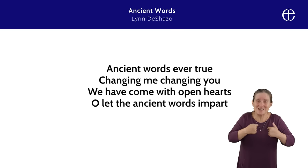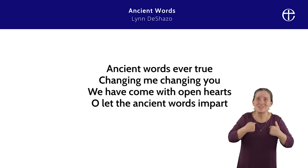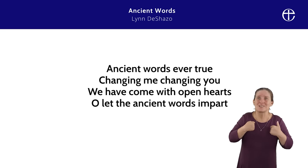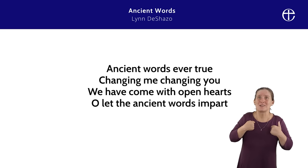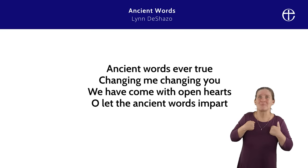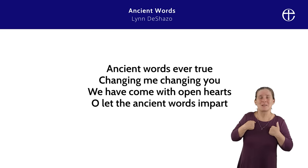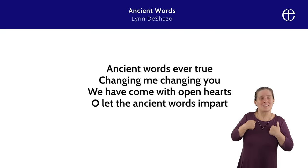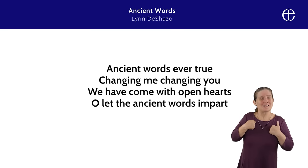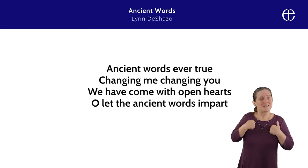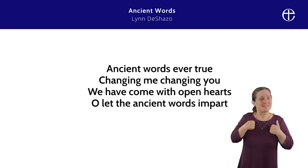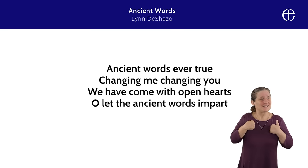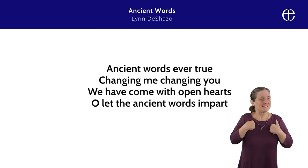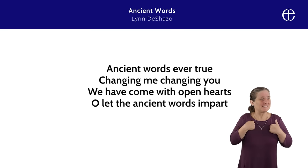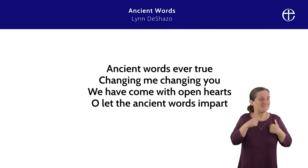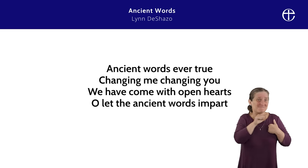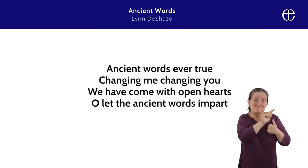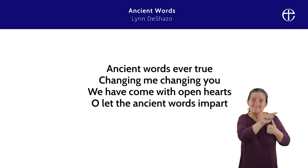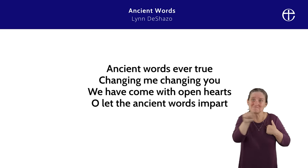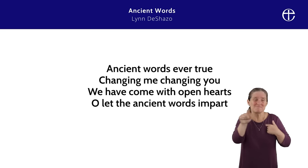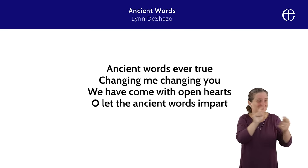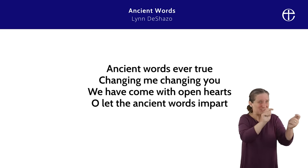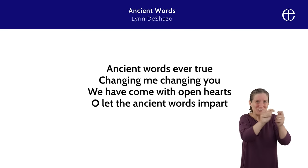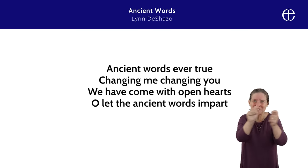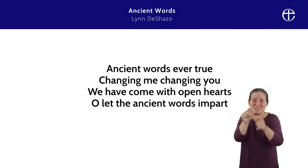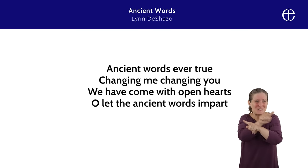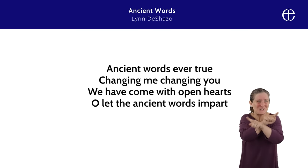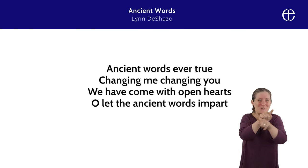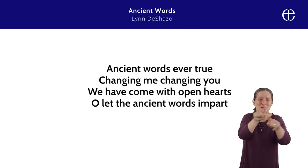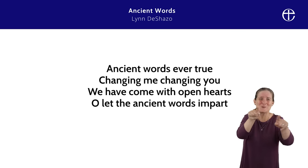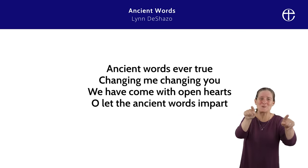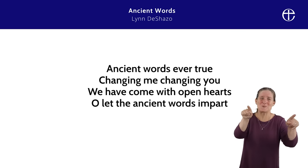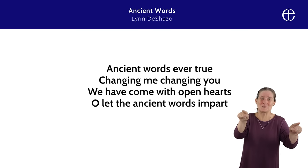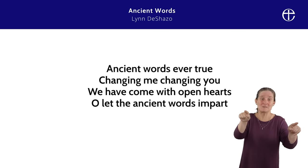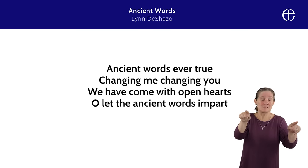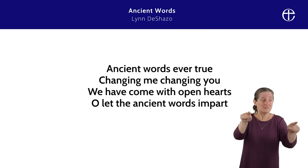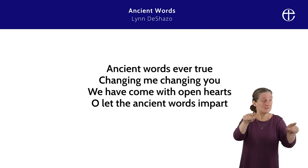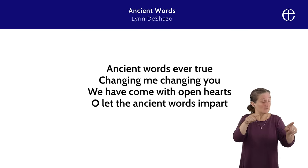Changing me and changing you